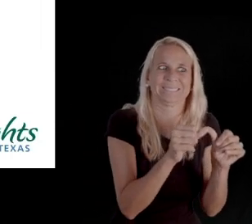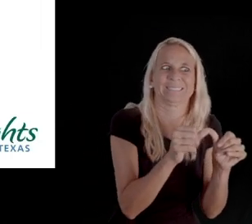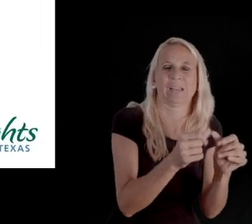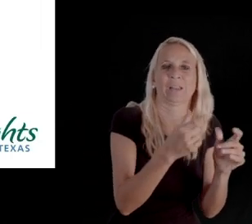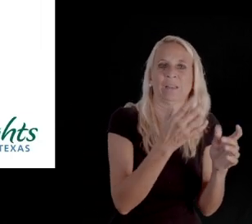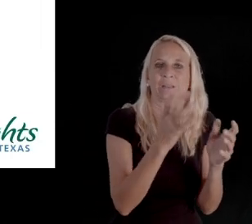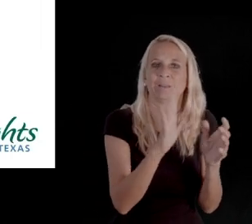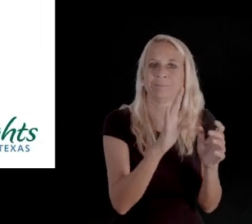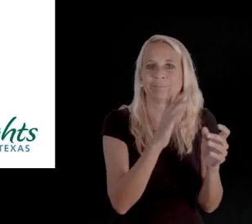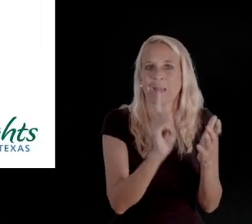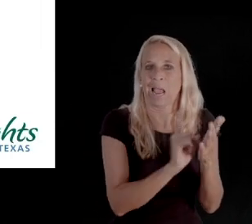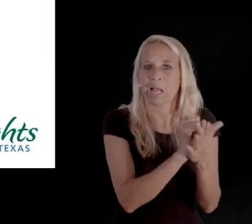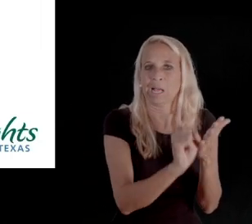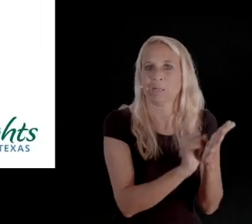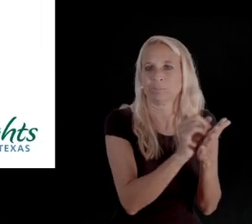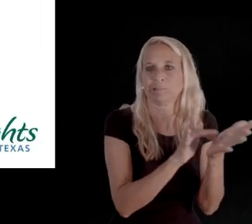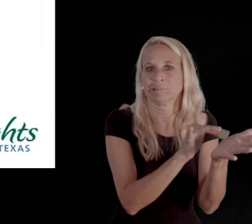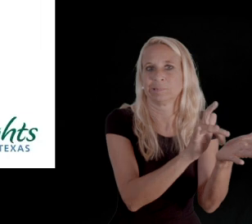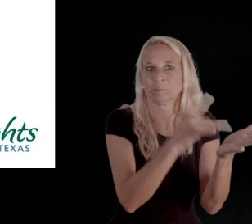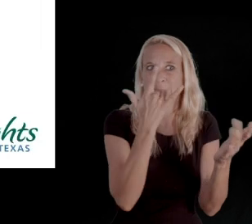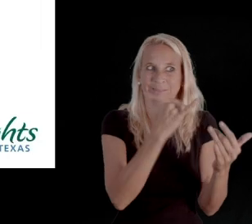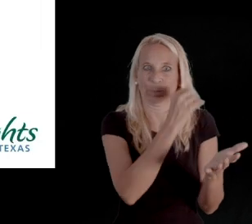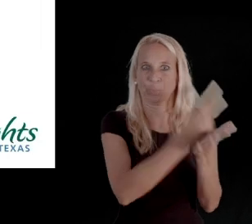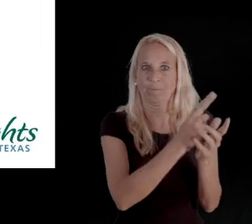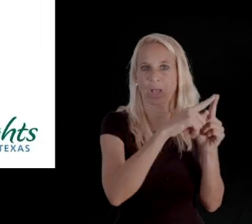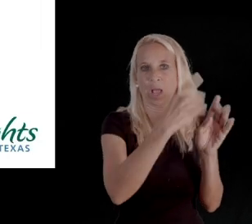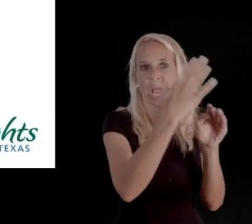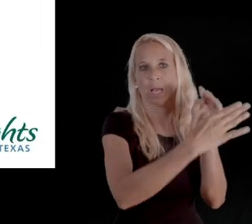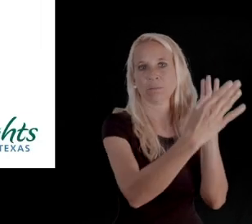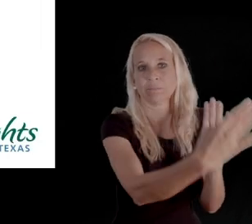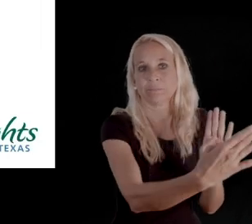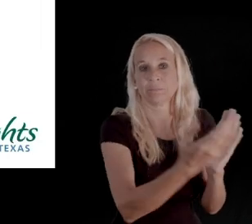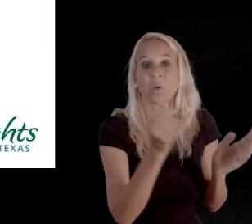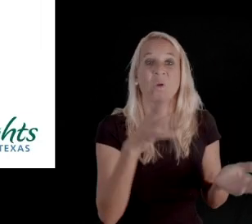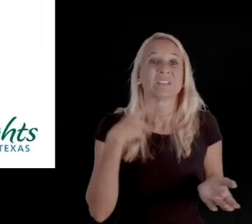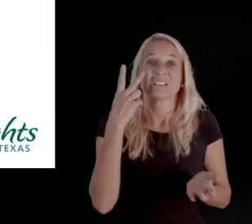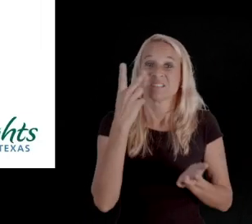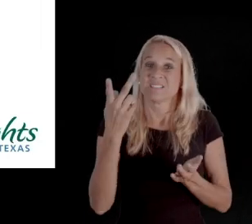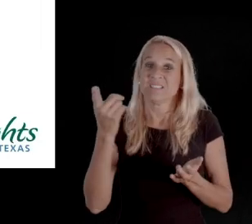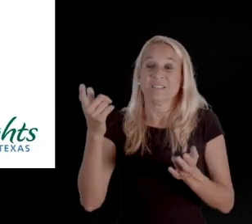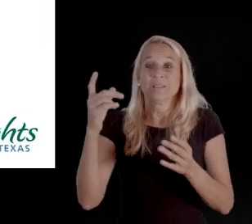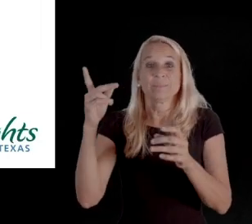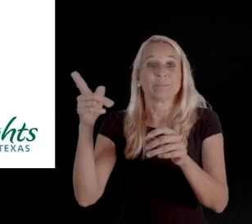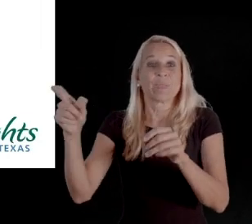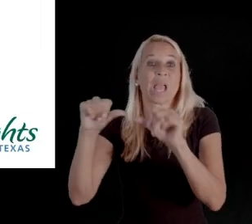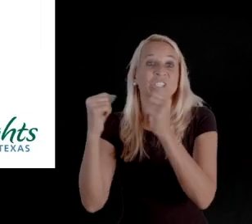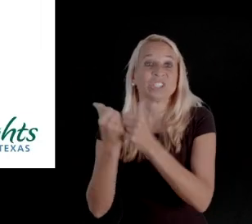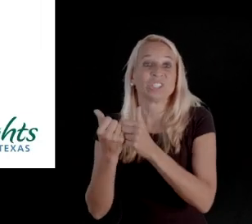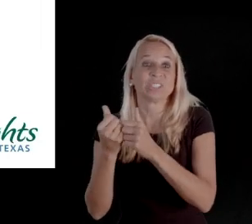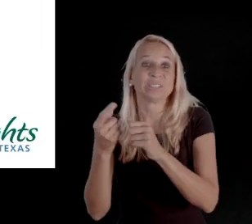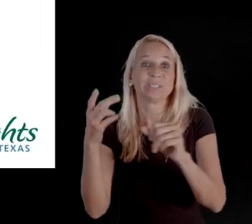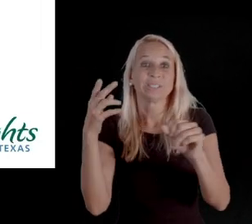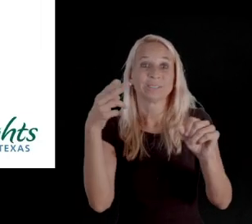their next authorization cycle. Or we've seen where the agency participated or someone